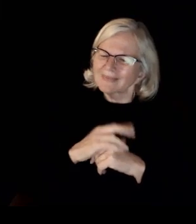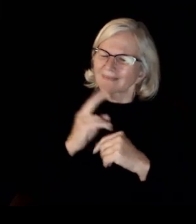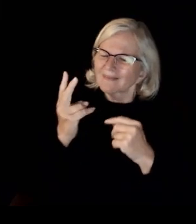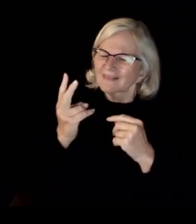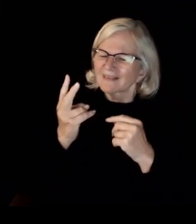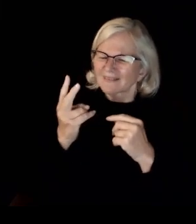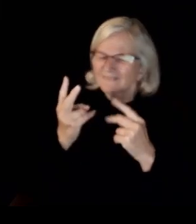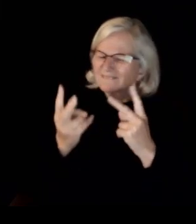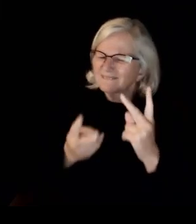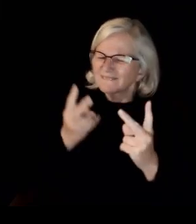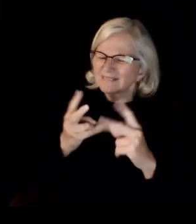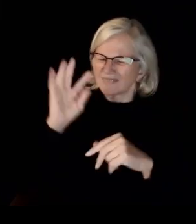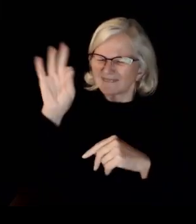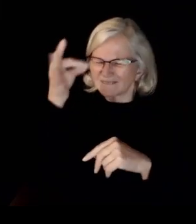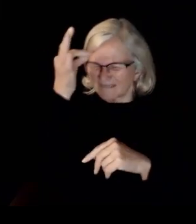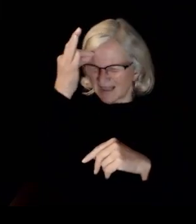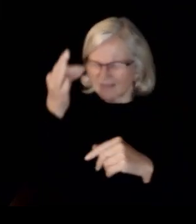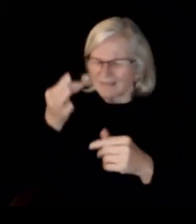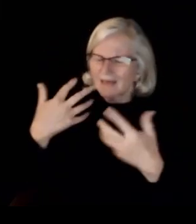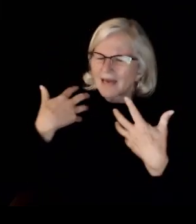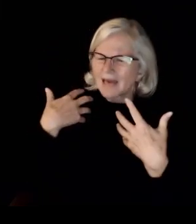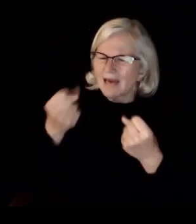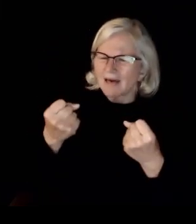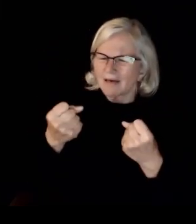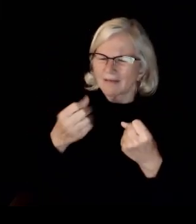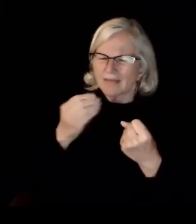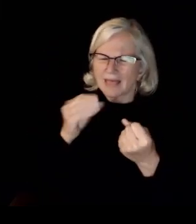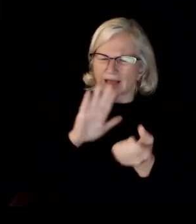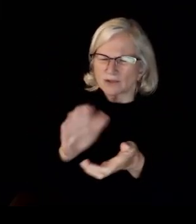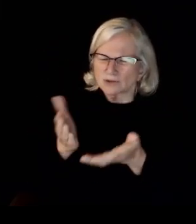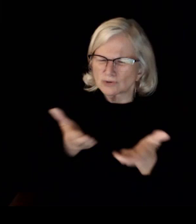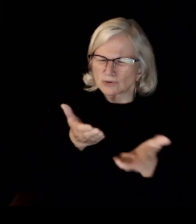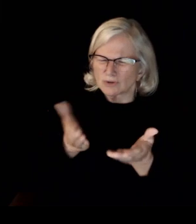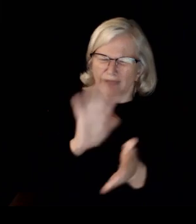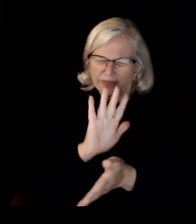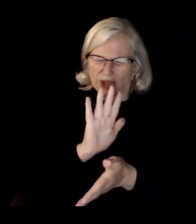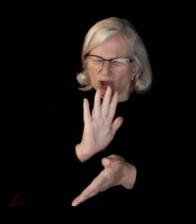and also what should Minnesotans make of that visit? Should they be concerned that Minnesota